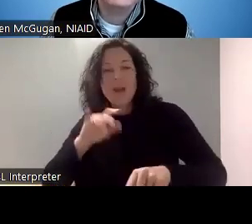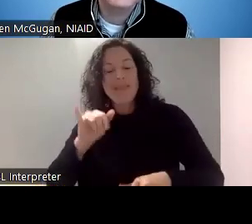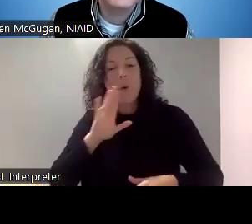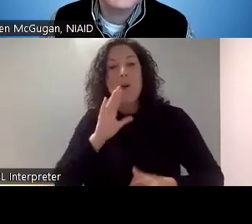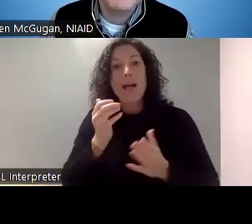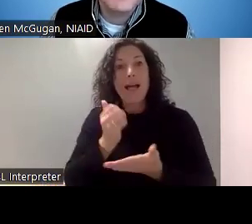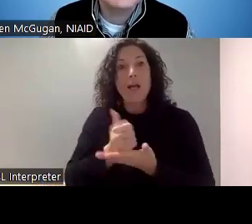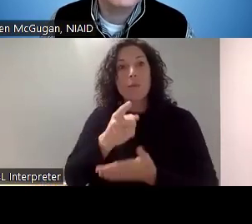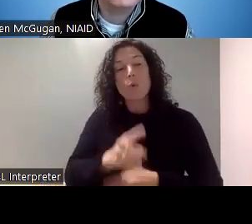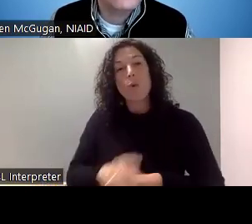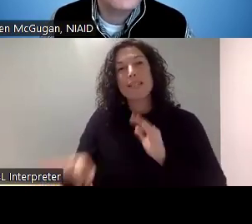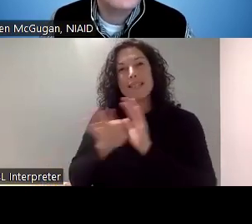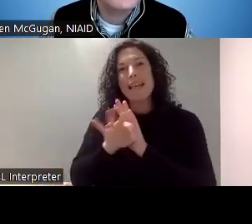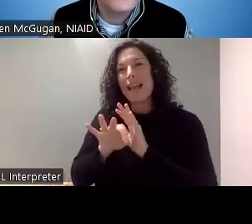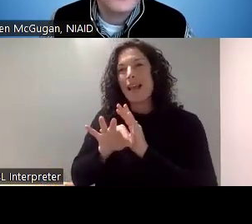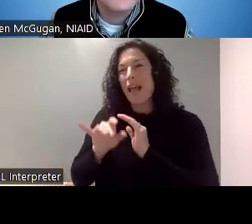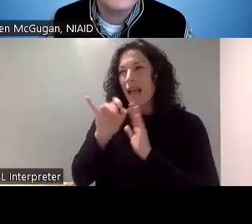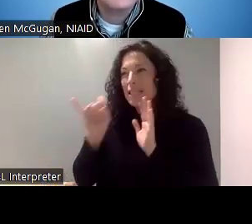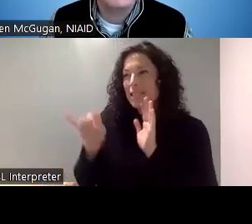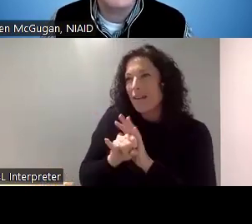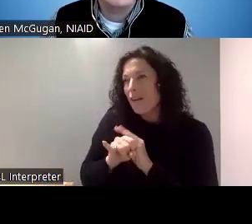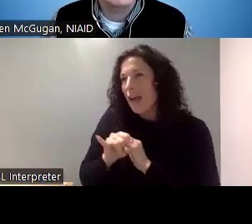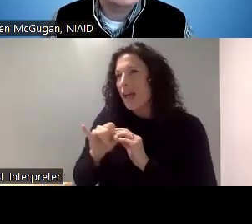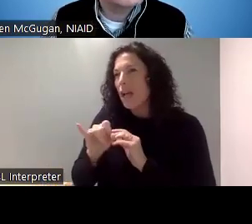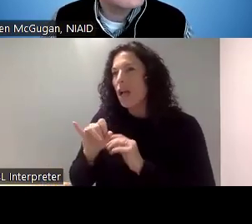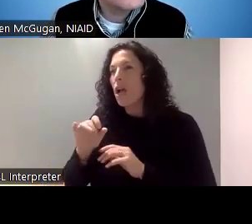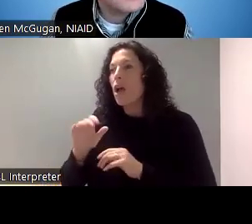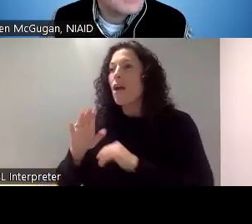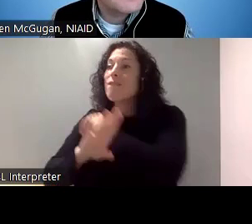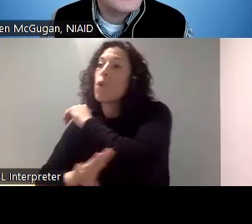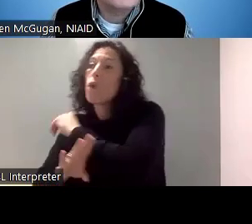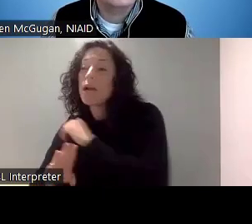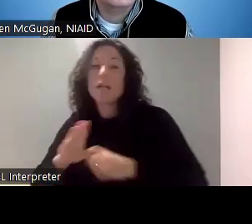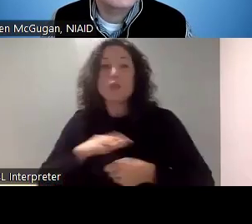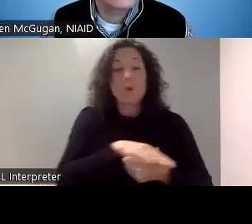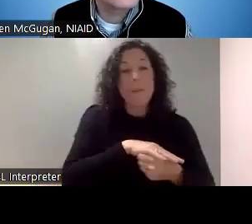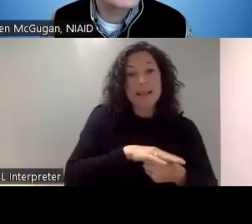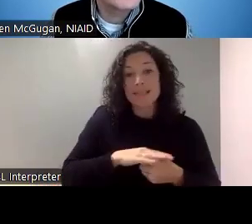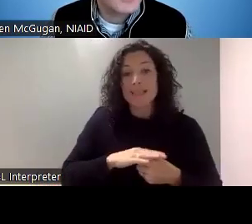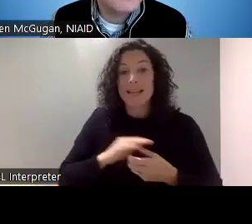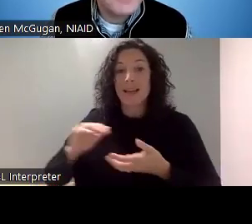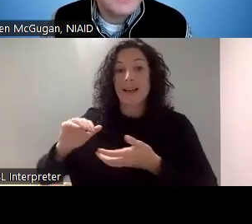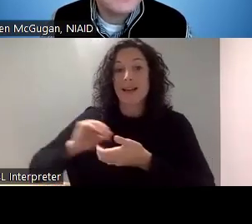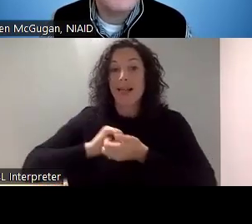between domestic and foreign institutions, and these are collaborations that are not always obvious